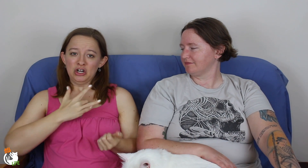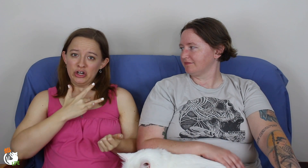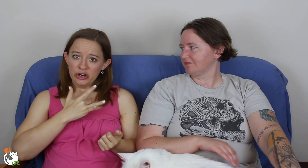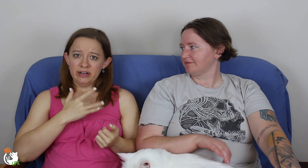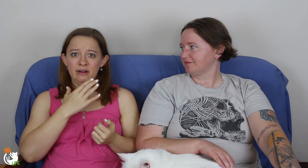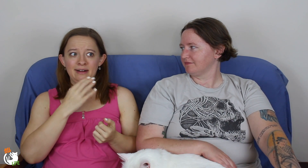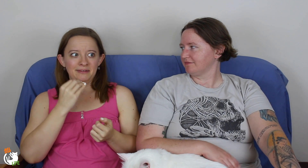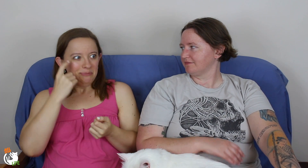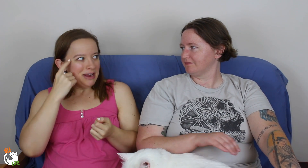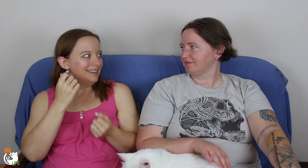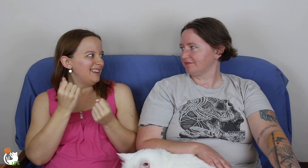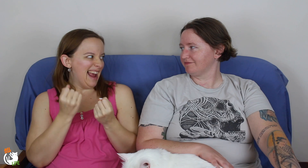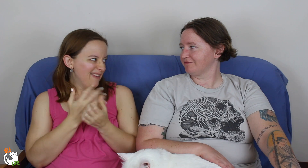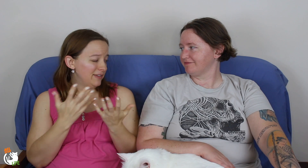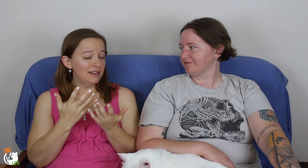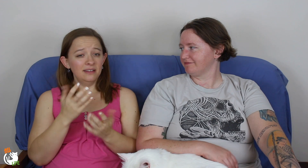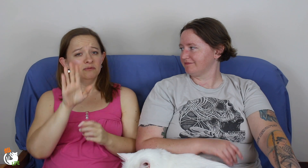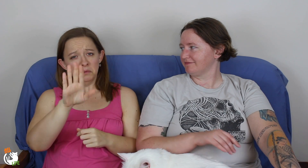A lot of just kind of looking into ourselves